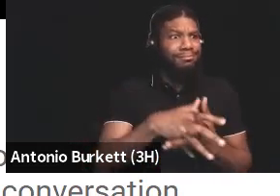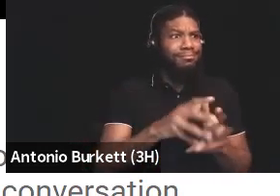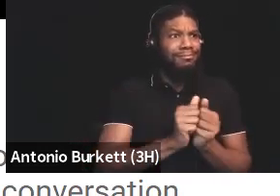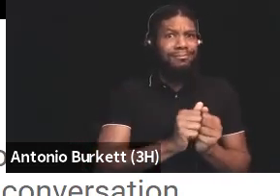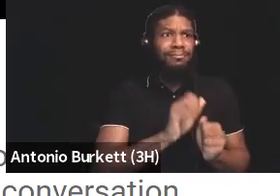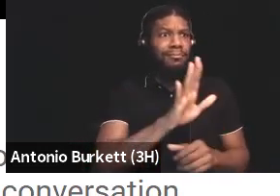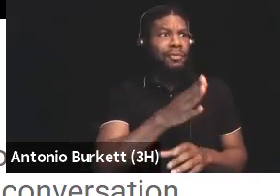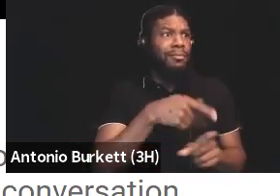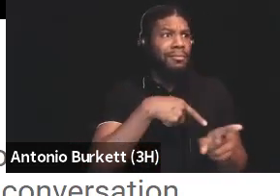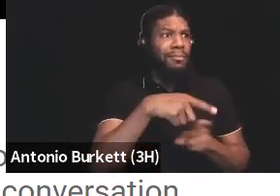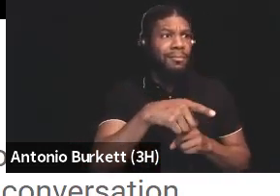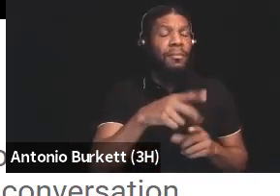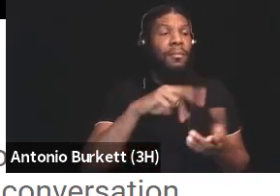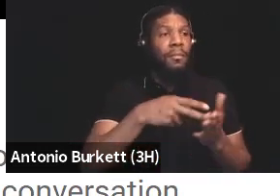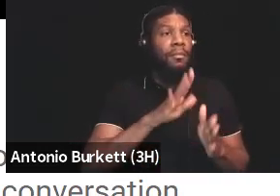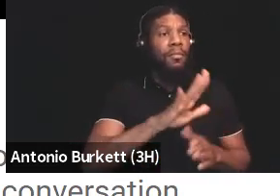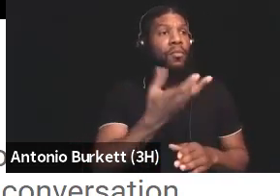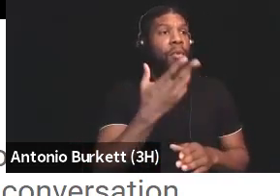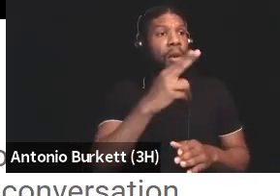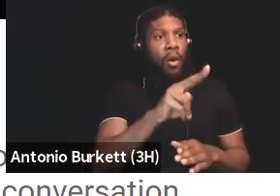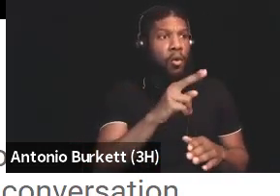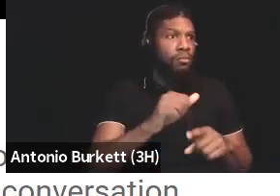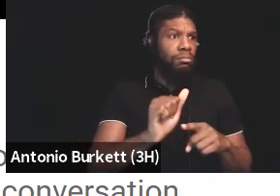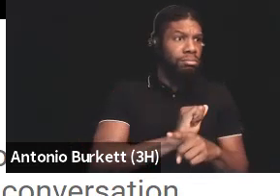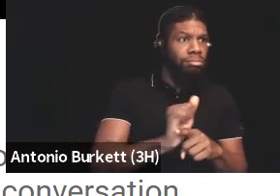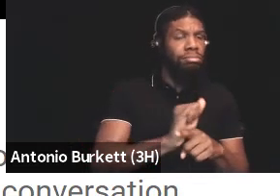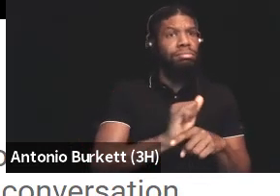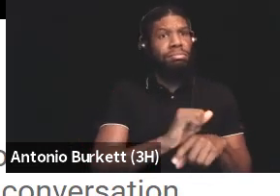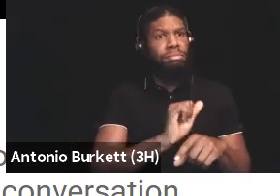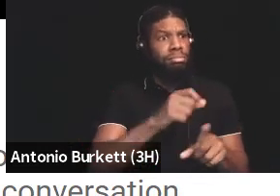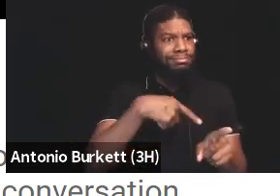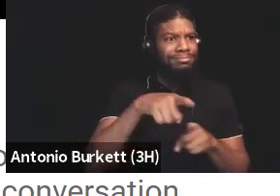within their own discipline, within their own practice, I think, is really important,